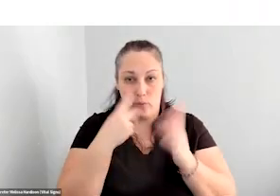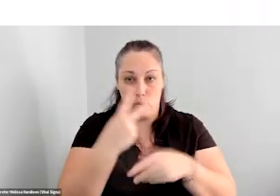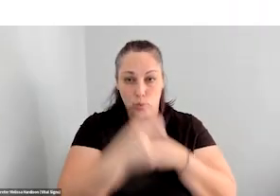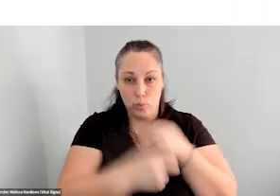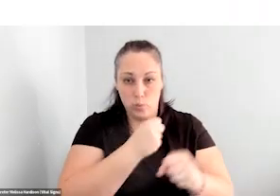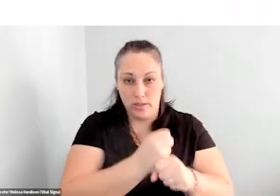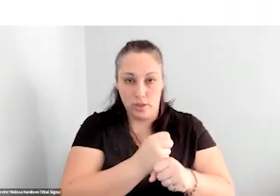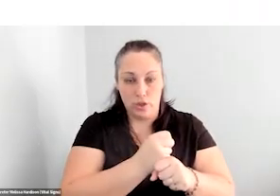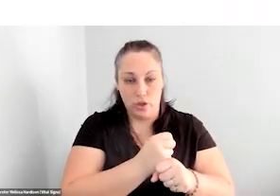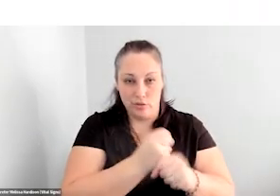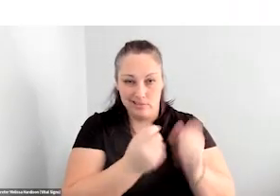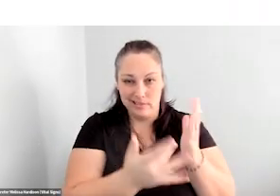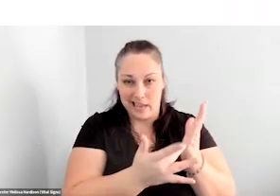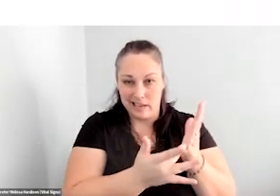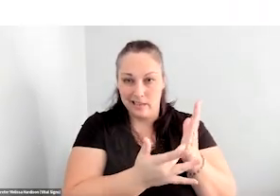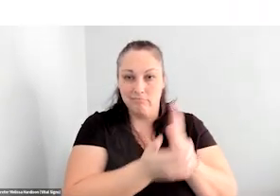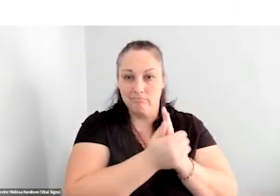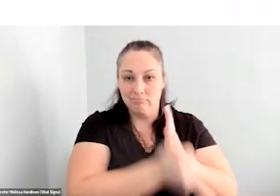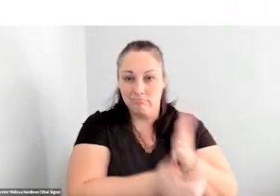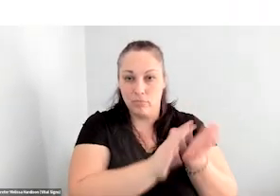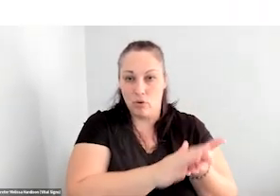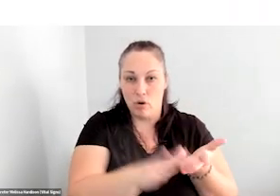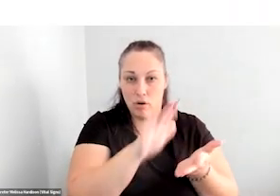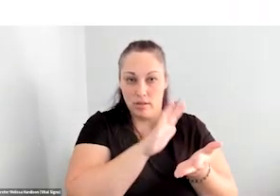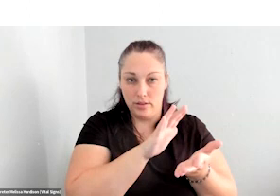The IUSE program is a very extensive program in DUE